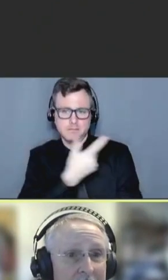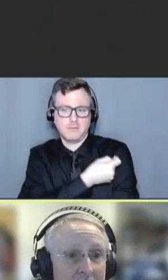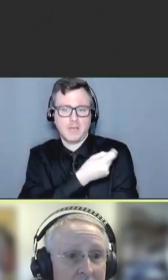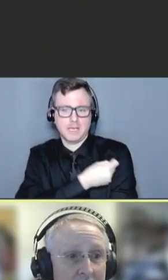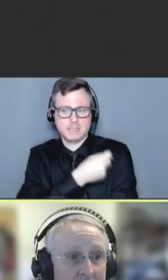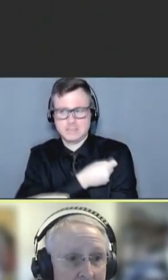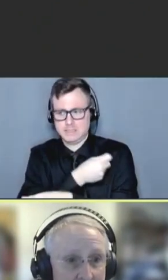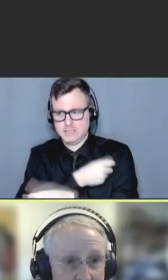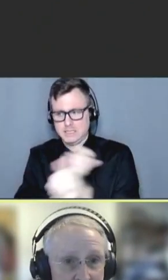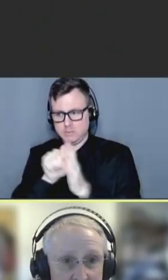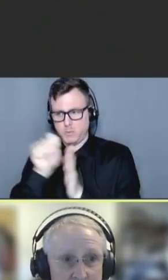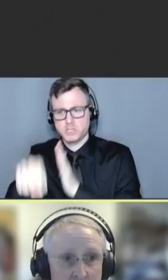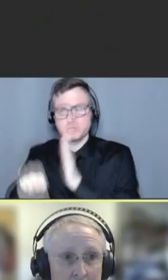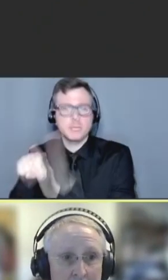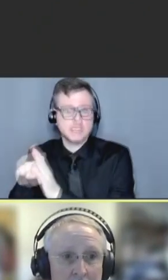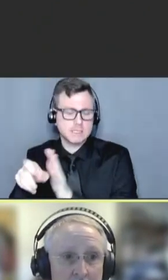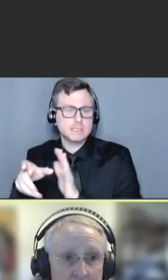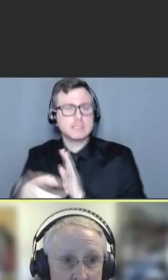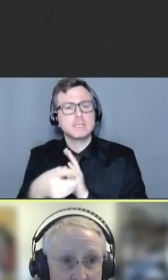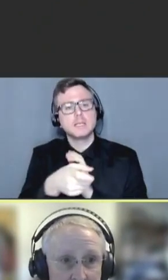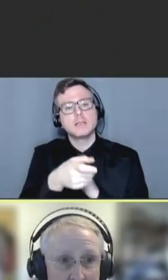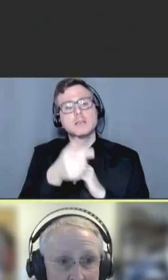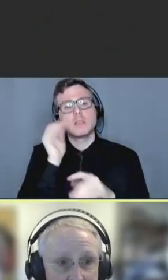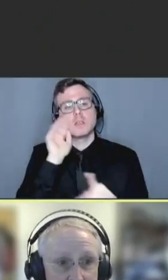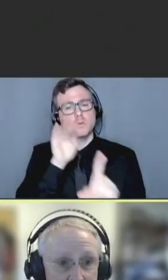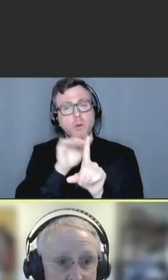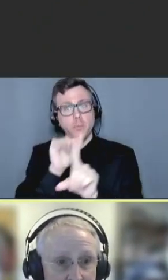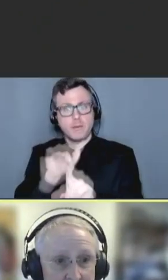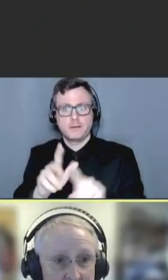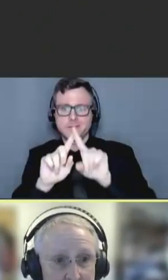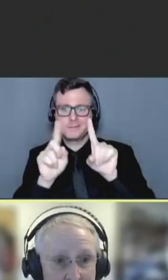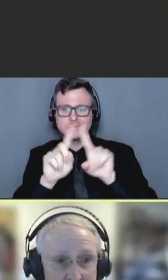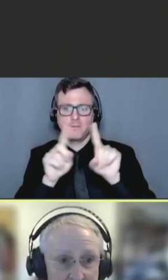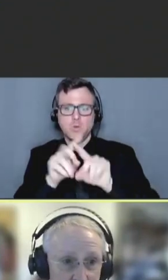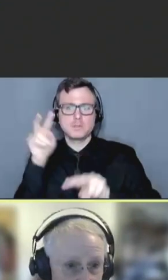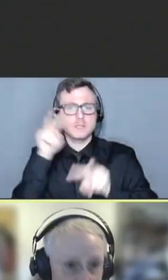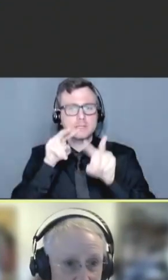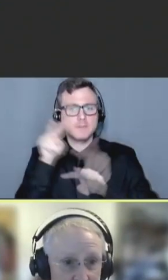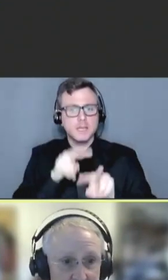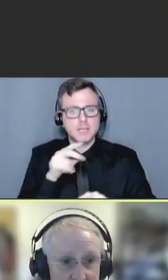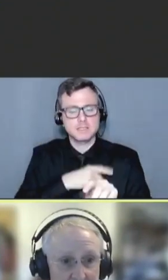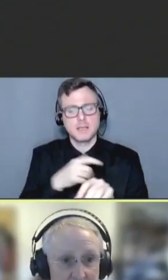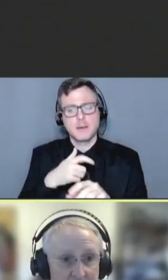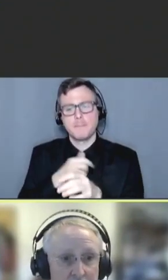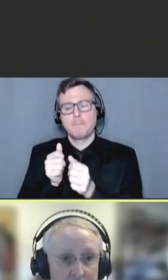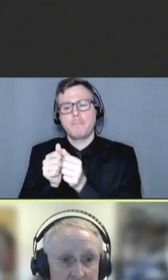And this again is a reminder of the active surveillance, passive surveillance, individual